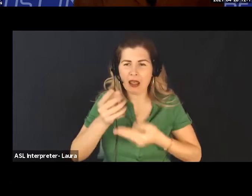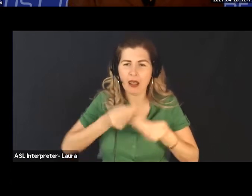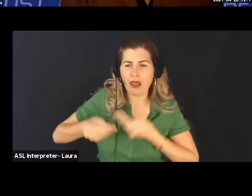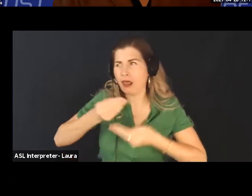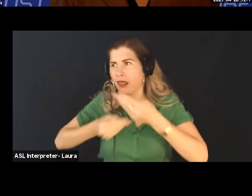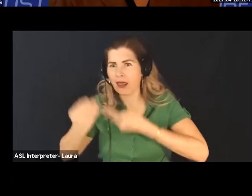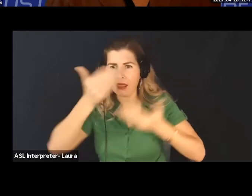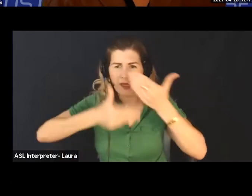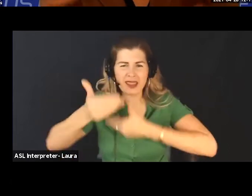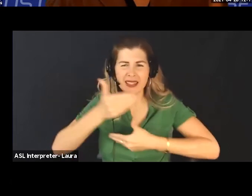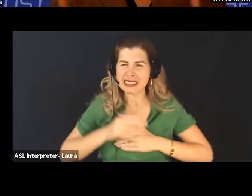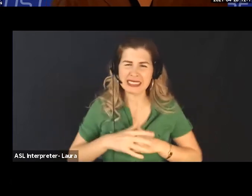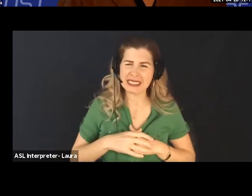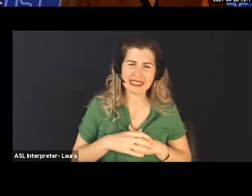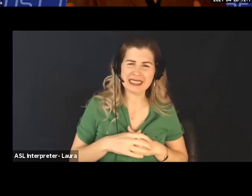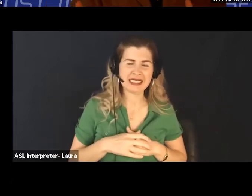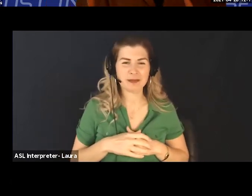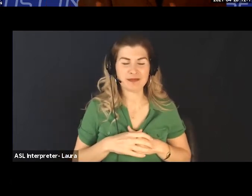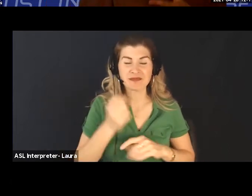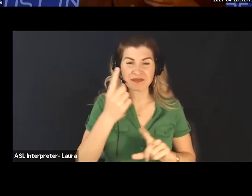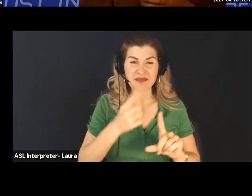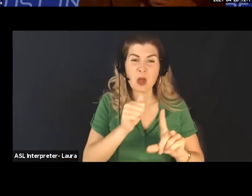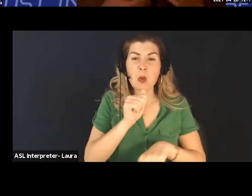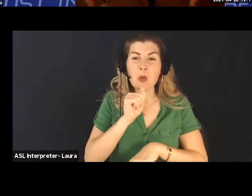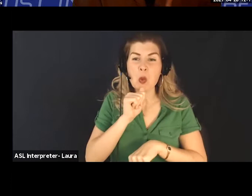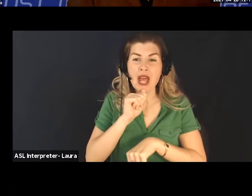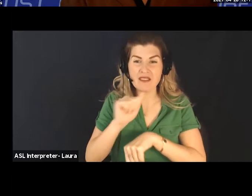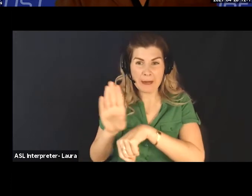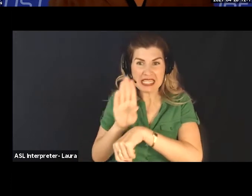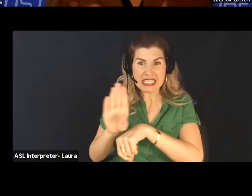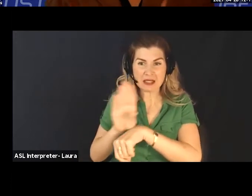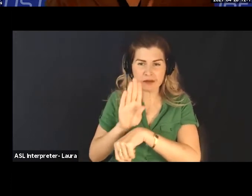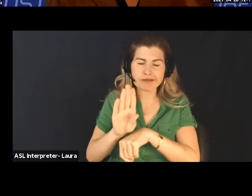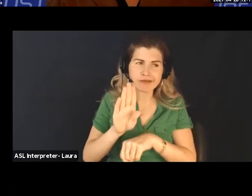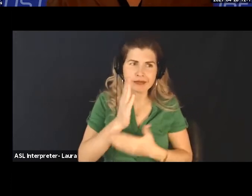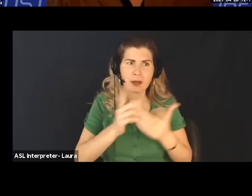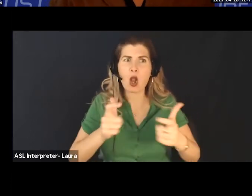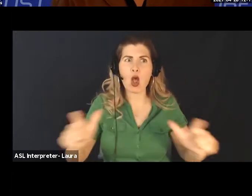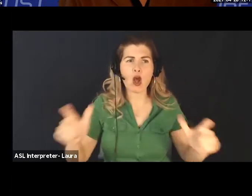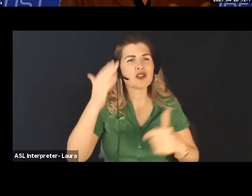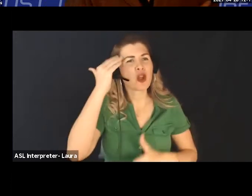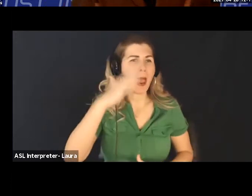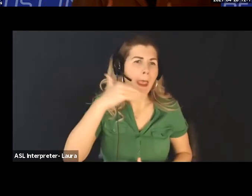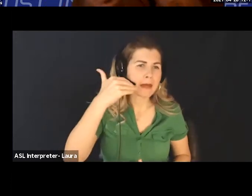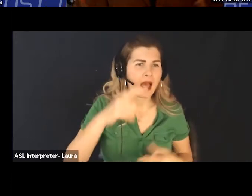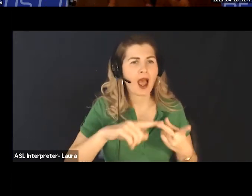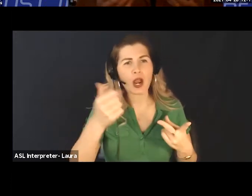And these private companies, especially the very large ones like Amazon, Google, Facebook, and Apple II. We've been engaged in